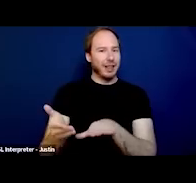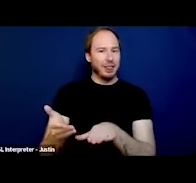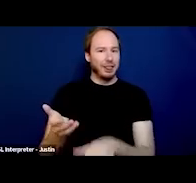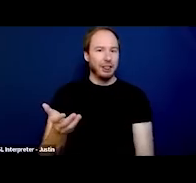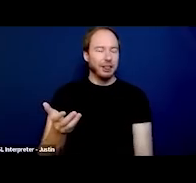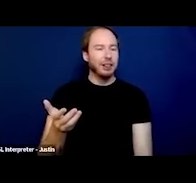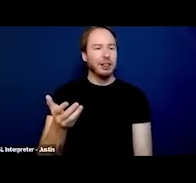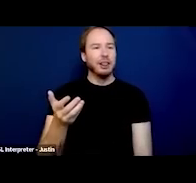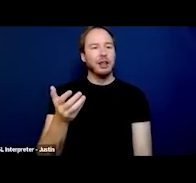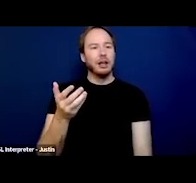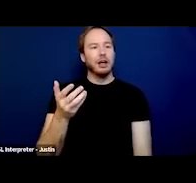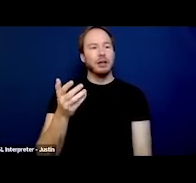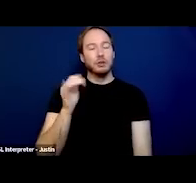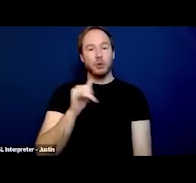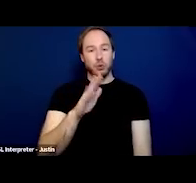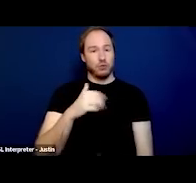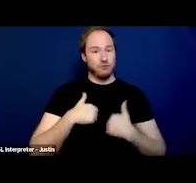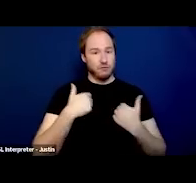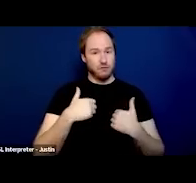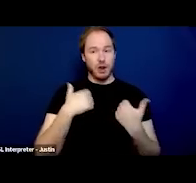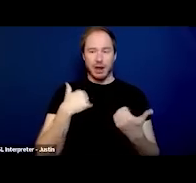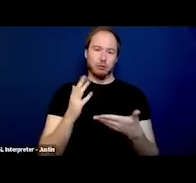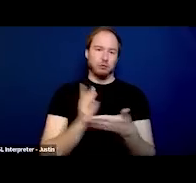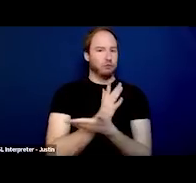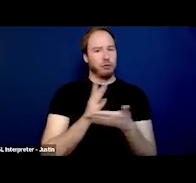it's likely that your residents have a range of experiences with law enforcement,